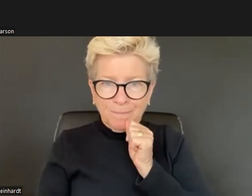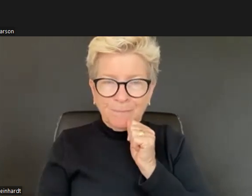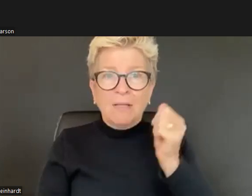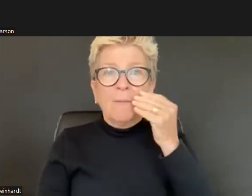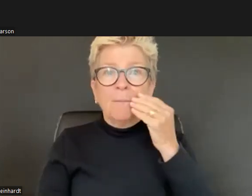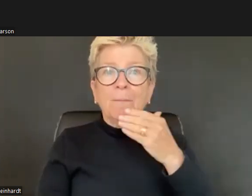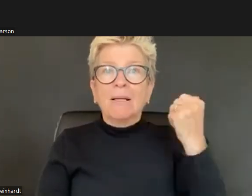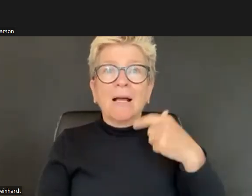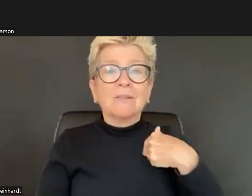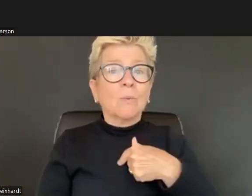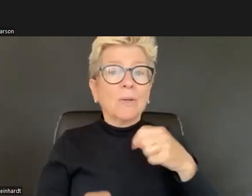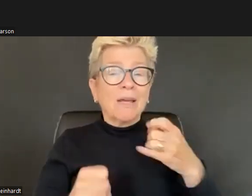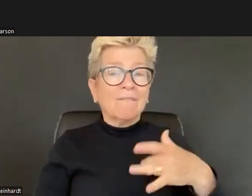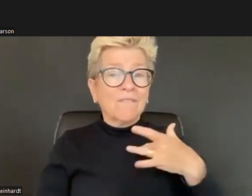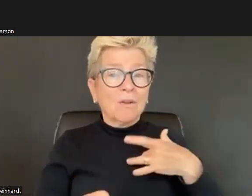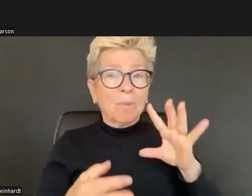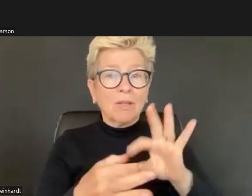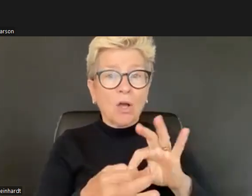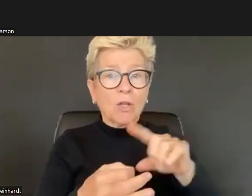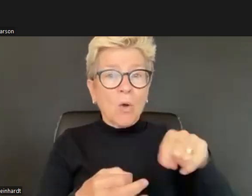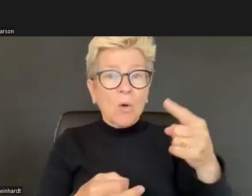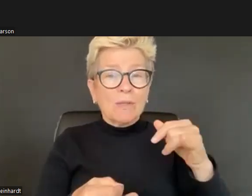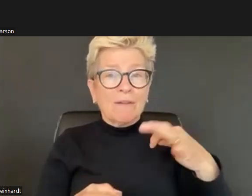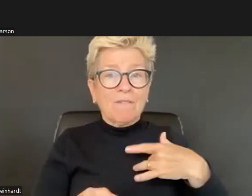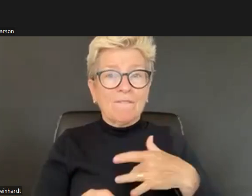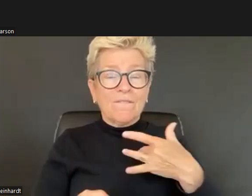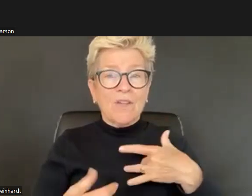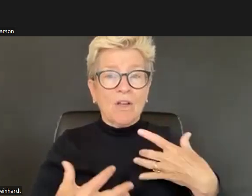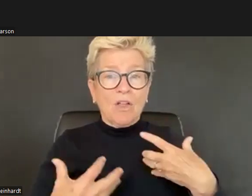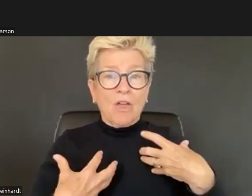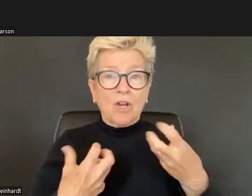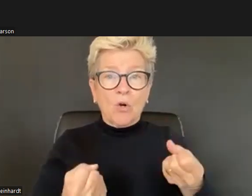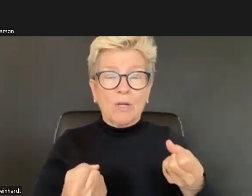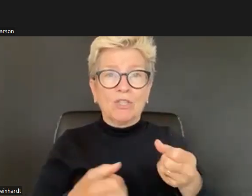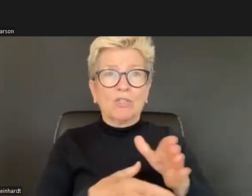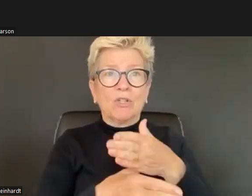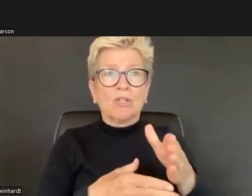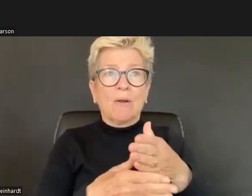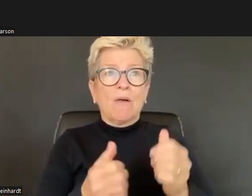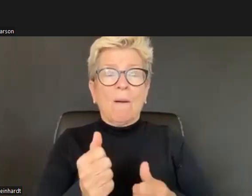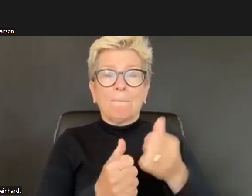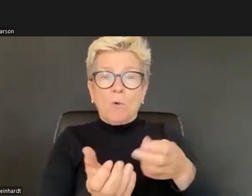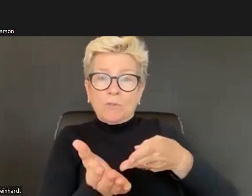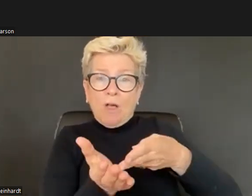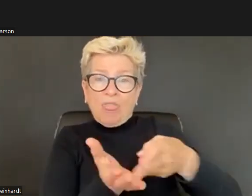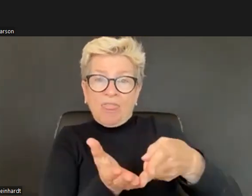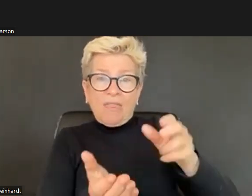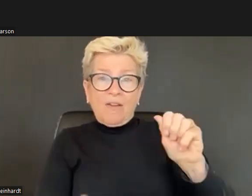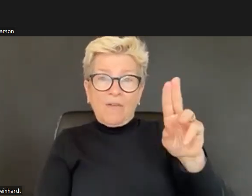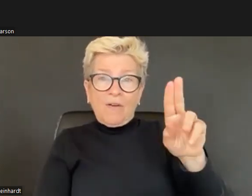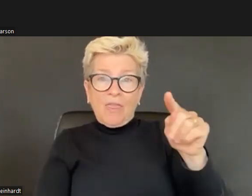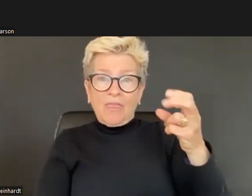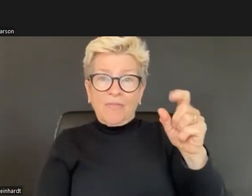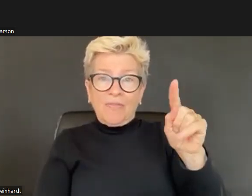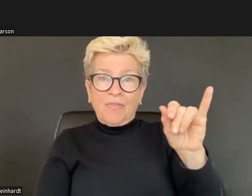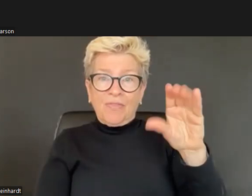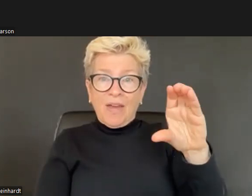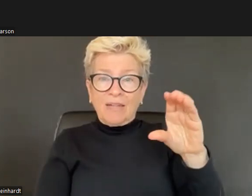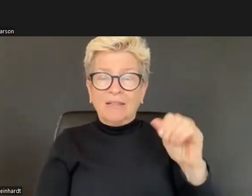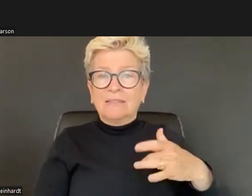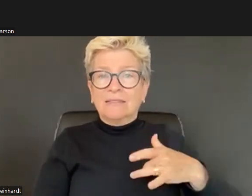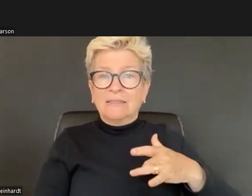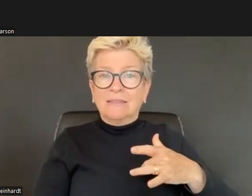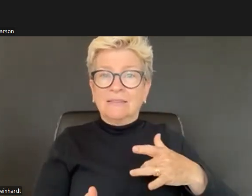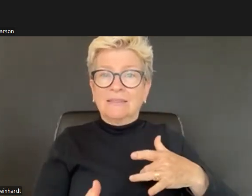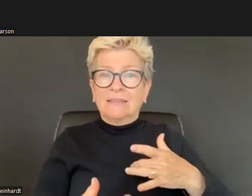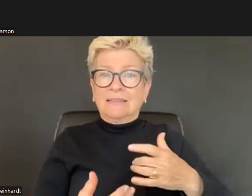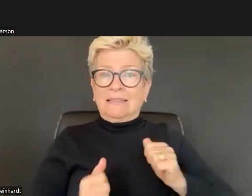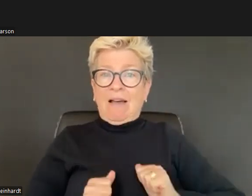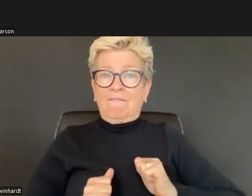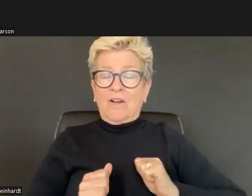There is always suffering.